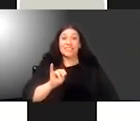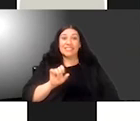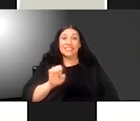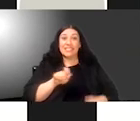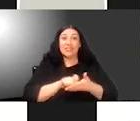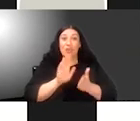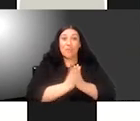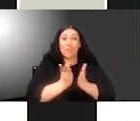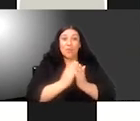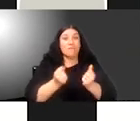All about David. She's going to get a copy of her book. Is it still available?